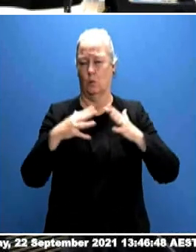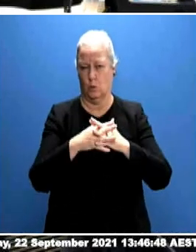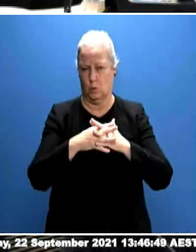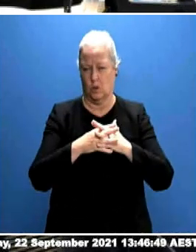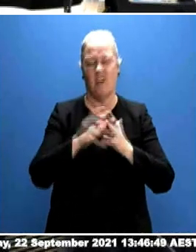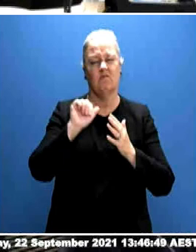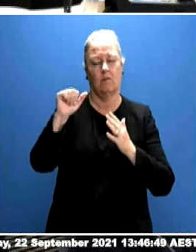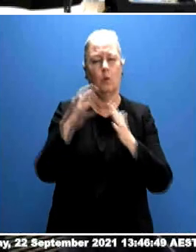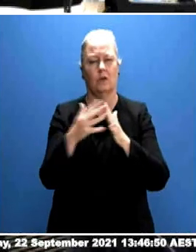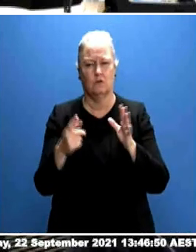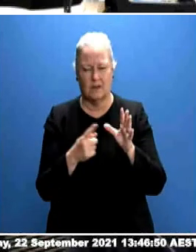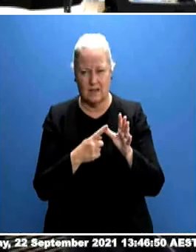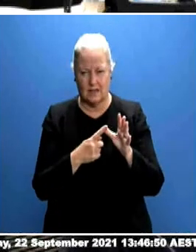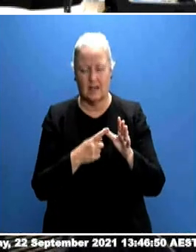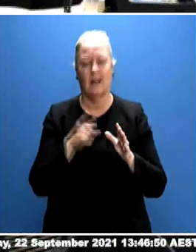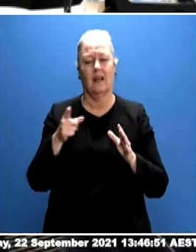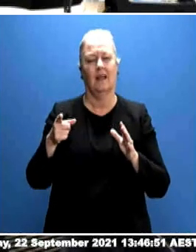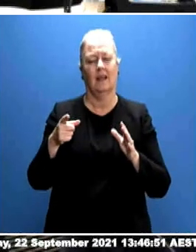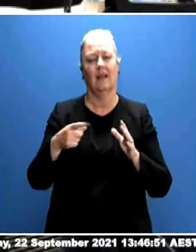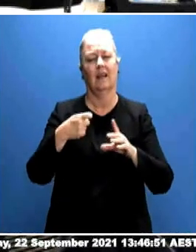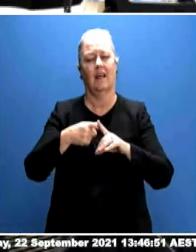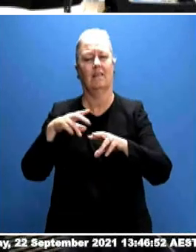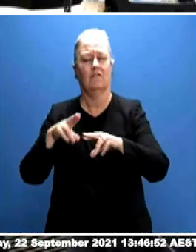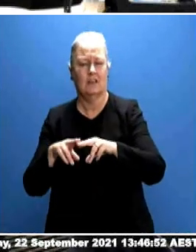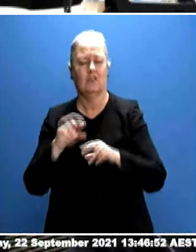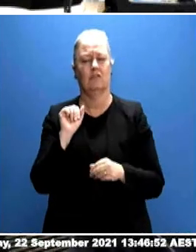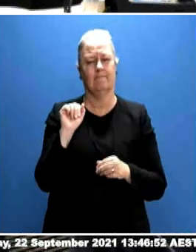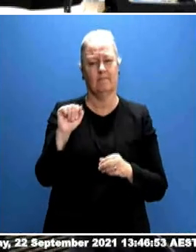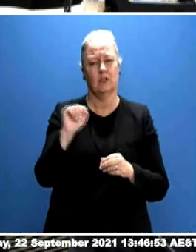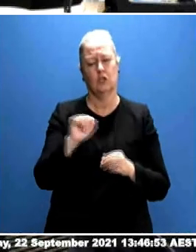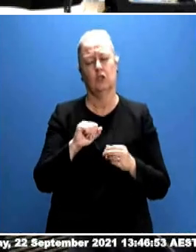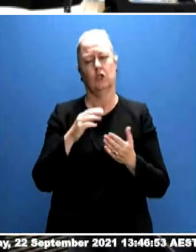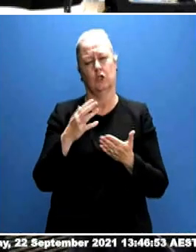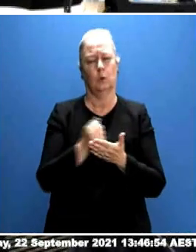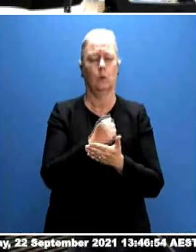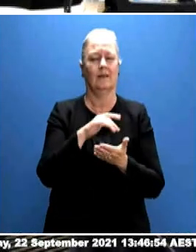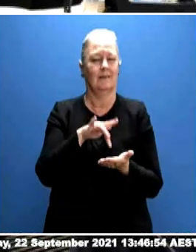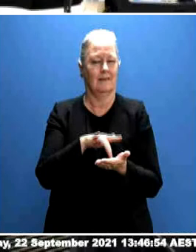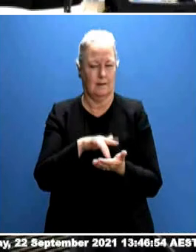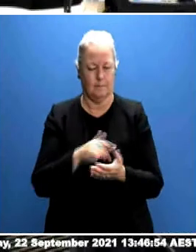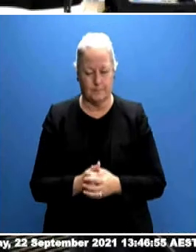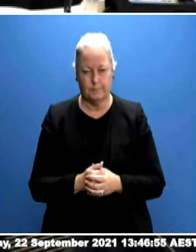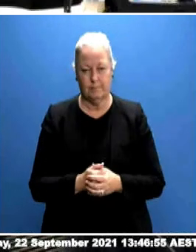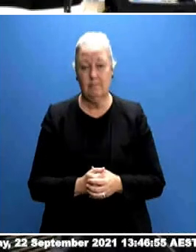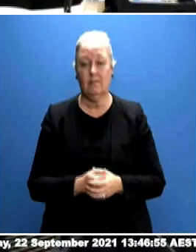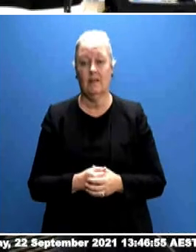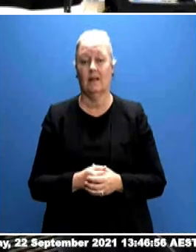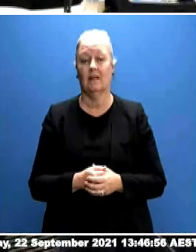of the Kath French Secure Care Centre. Commissioners, you will find a copy of Ms Kalders's statement